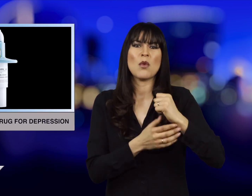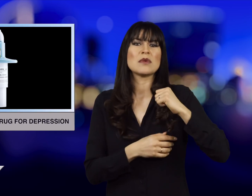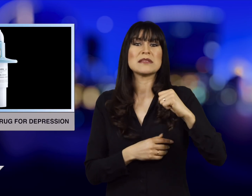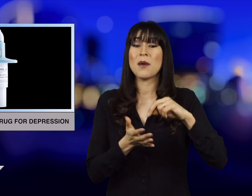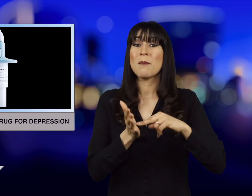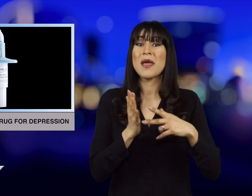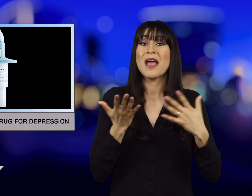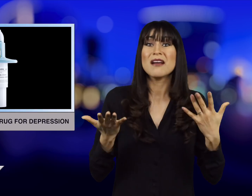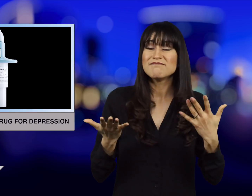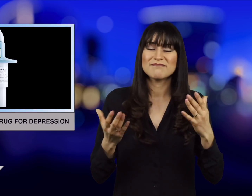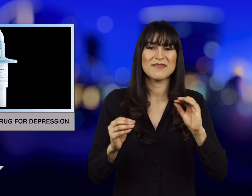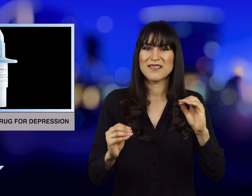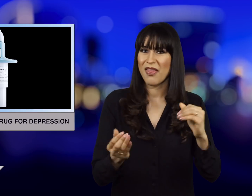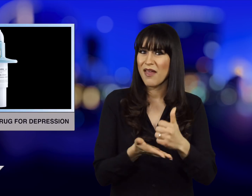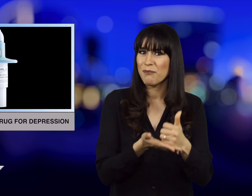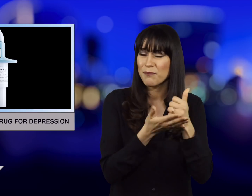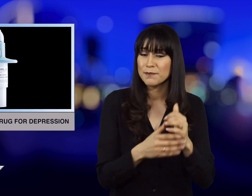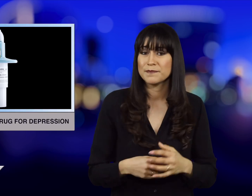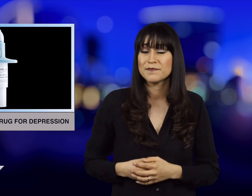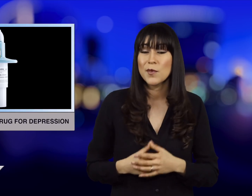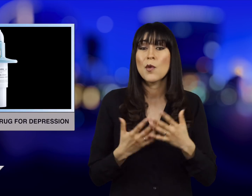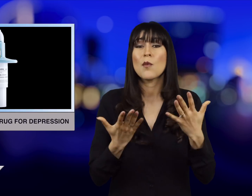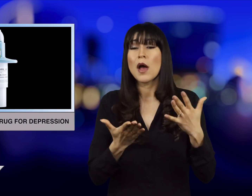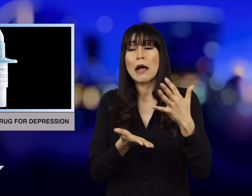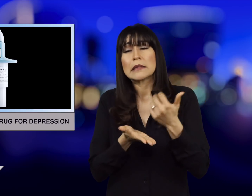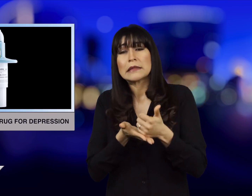treatment-resistant, meaning nothing works.